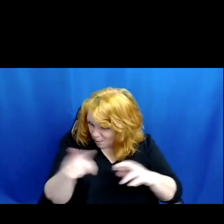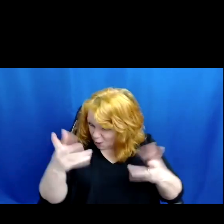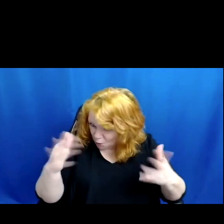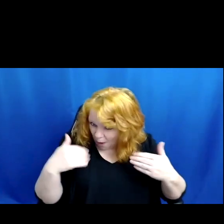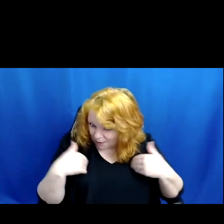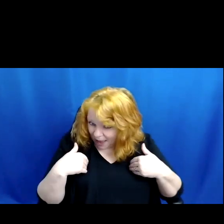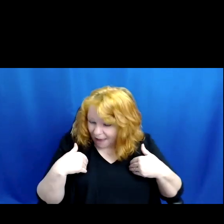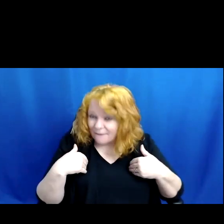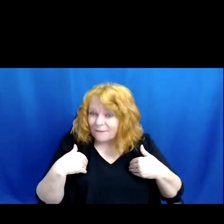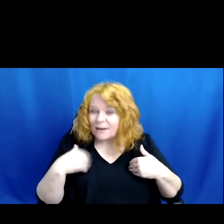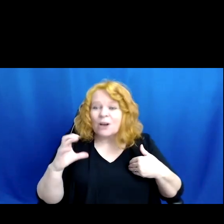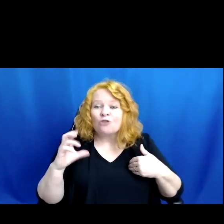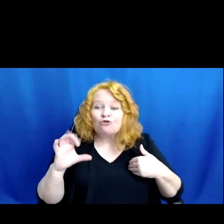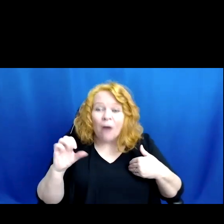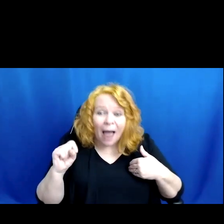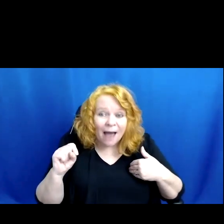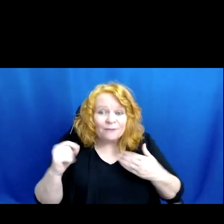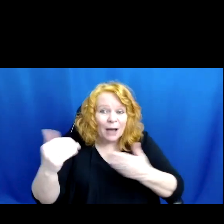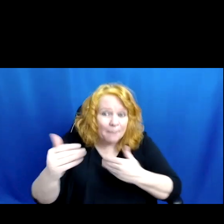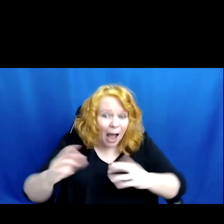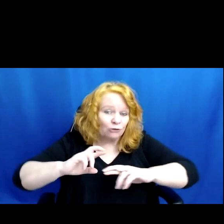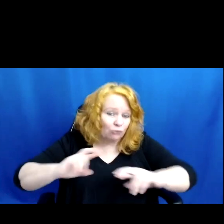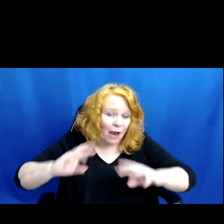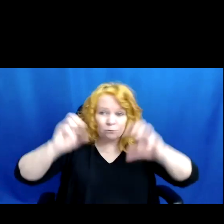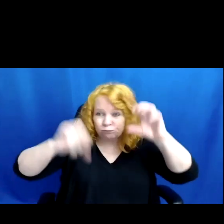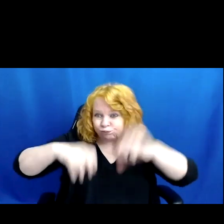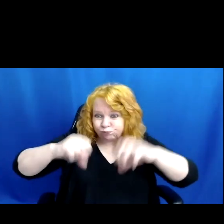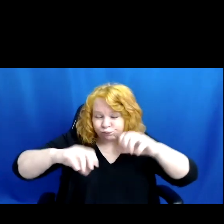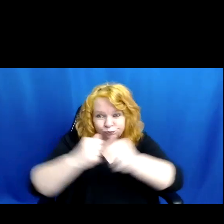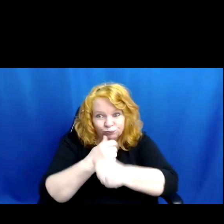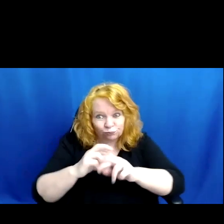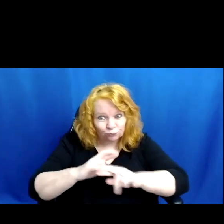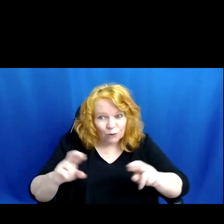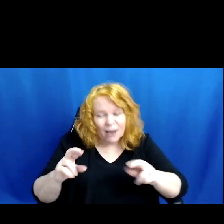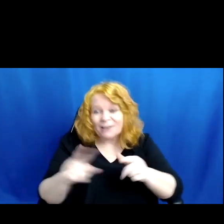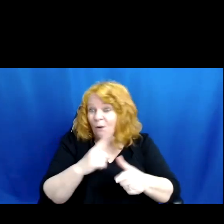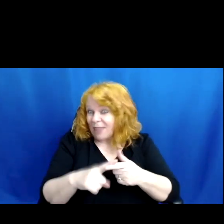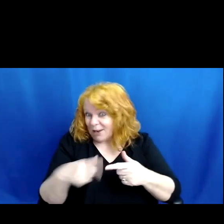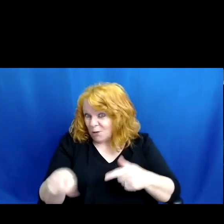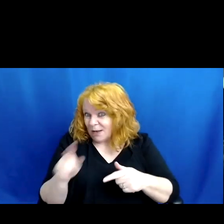I will be doing one craft each week on the show. You can go away and have fun and make that.